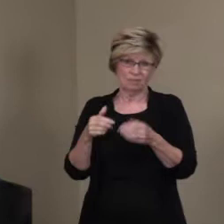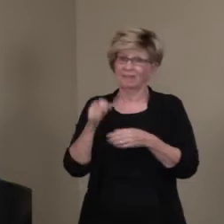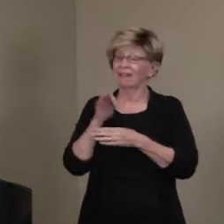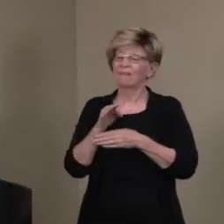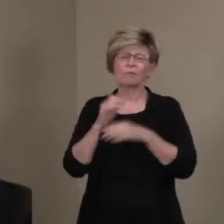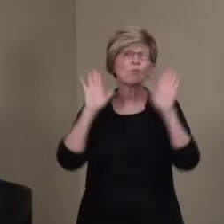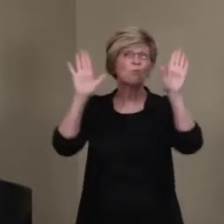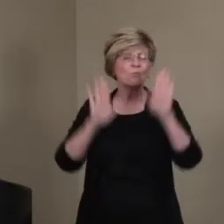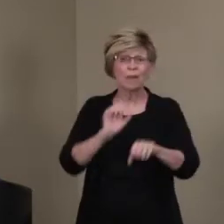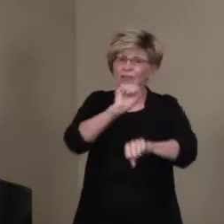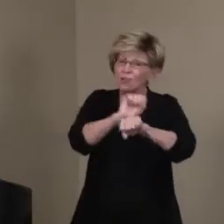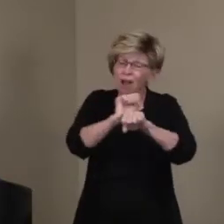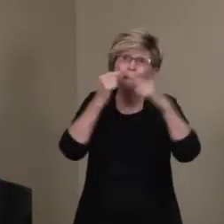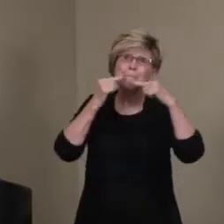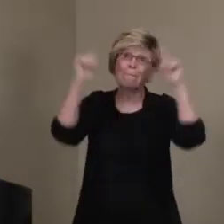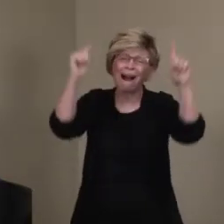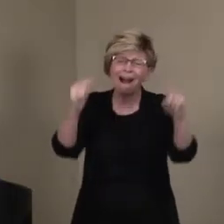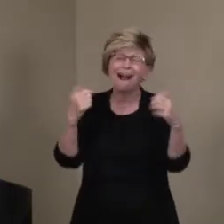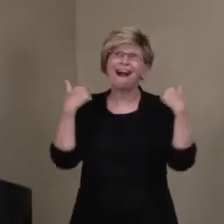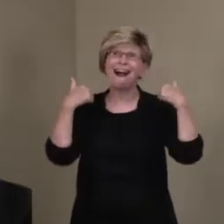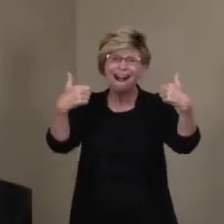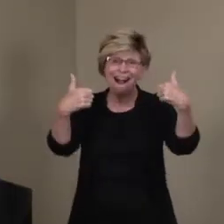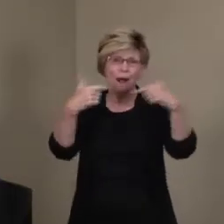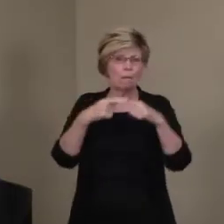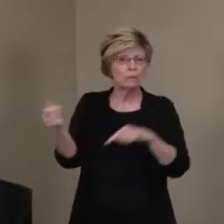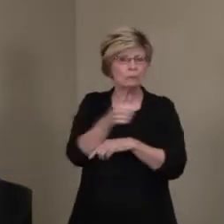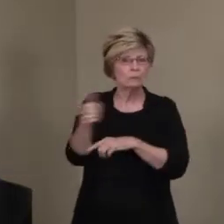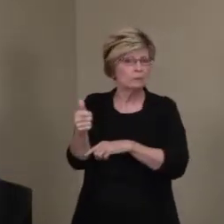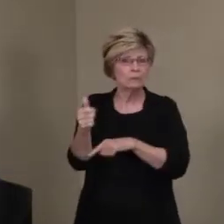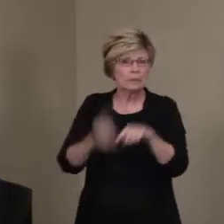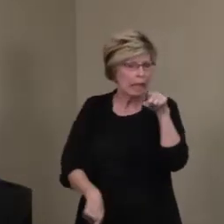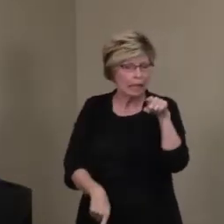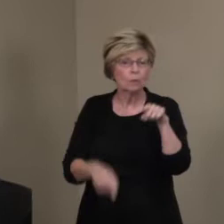find out what's available to that student it may be a wonderful thing to